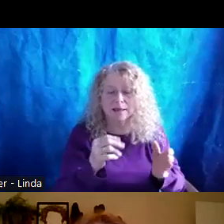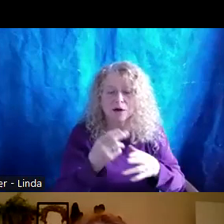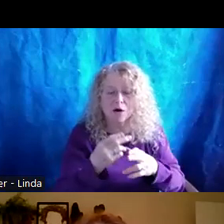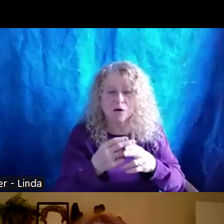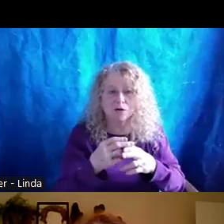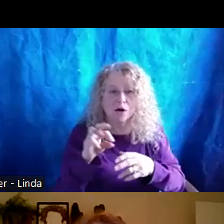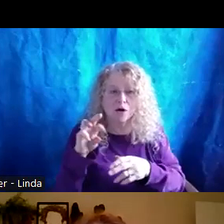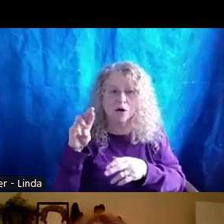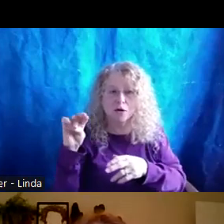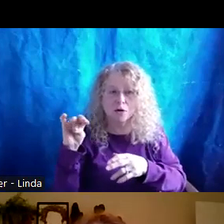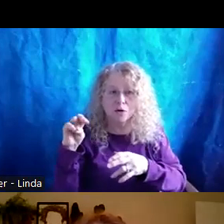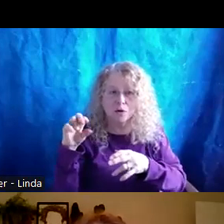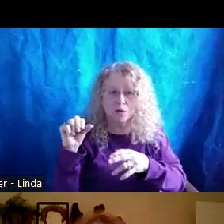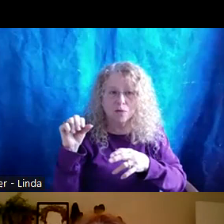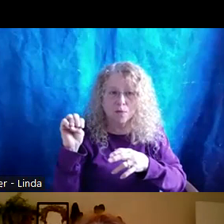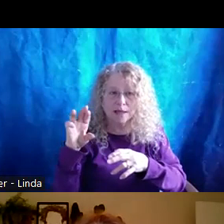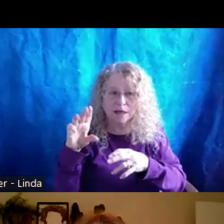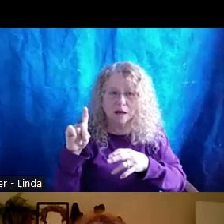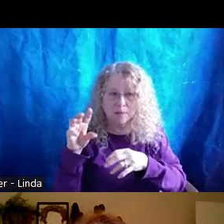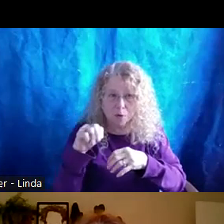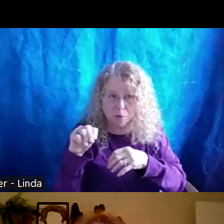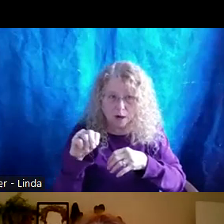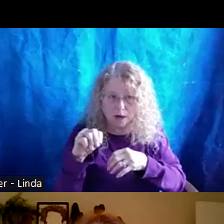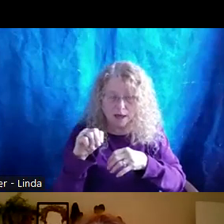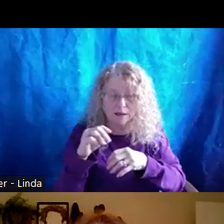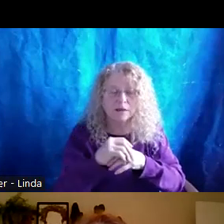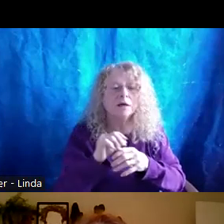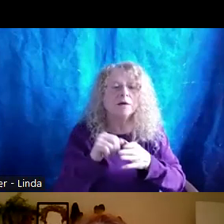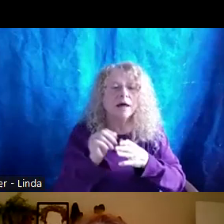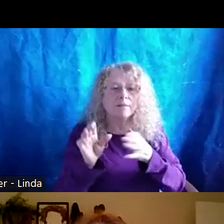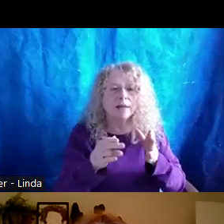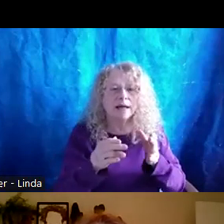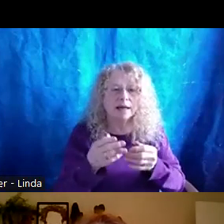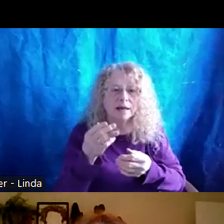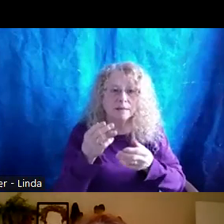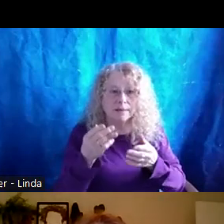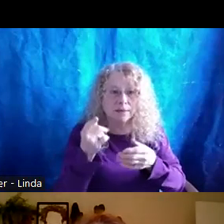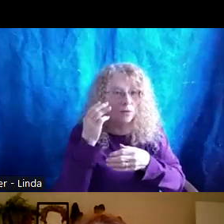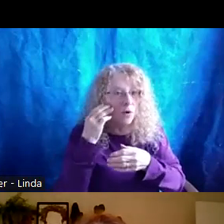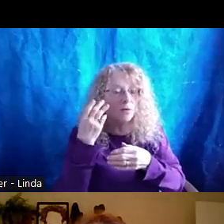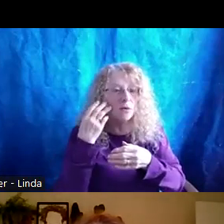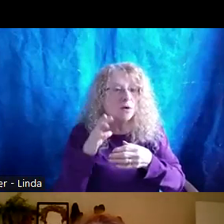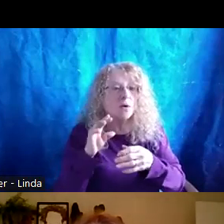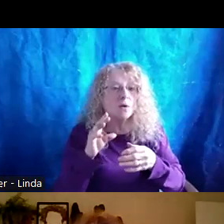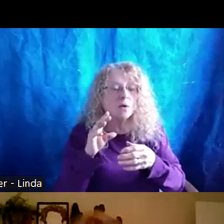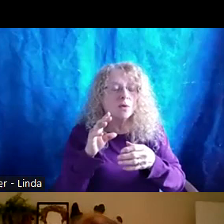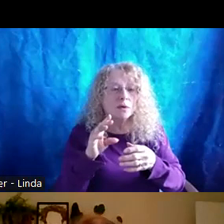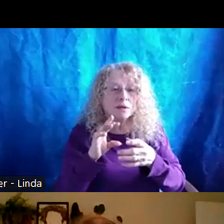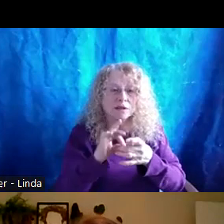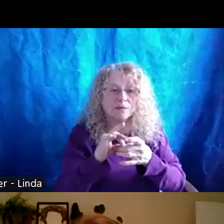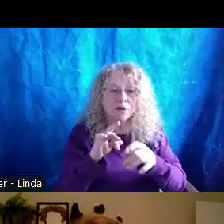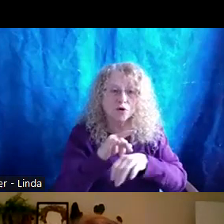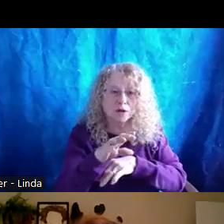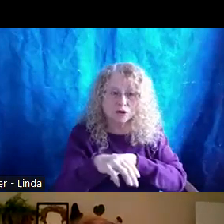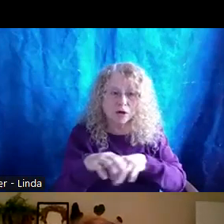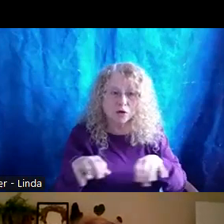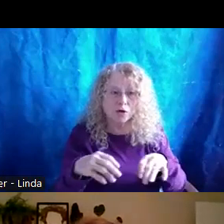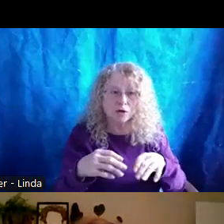SO THAT PLAN YOU MAY OR MAY NOT KNOW ADDRESSES EARLY CHILDHOOD, SO PRENATAL TO AGE 5, IN